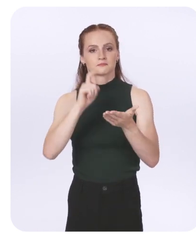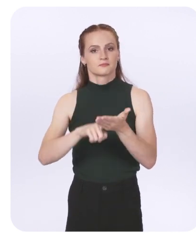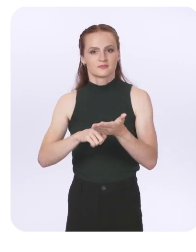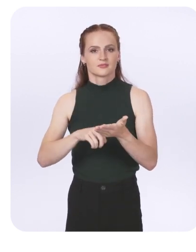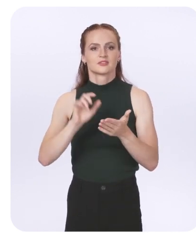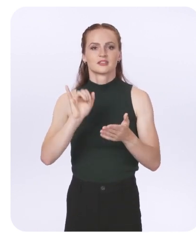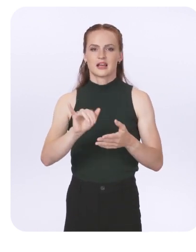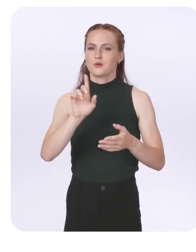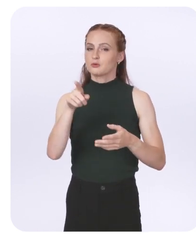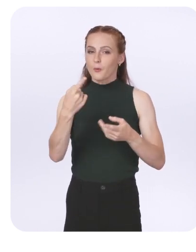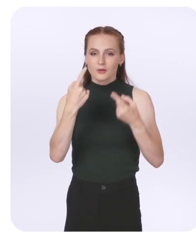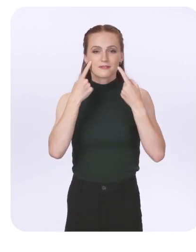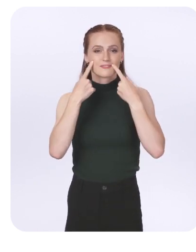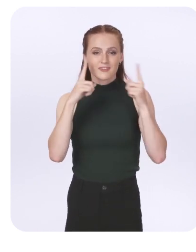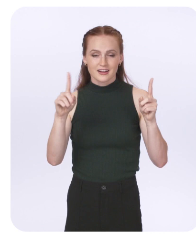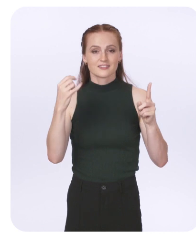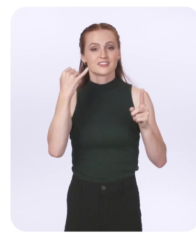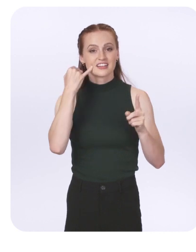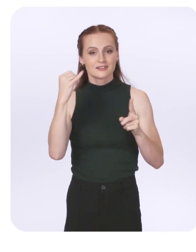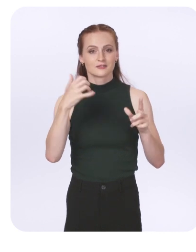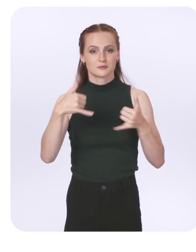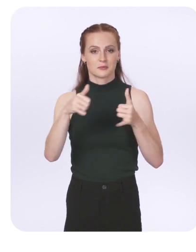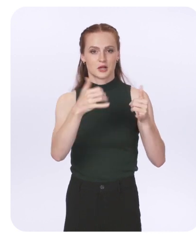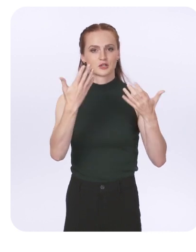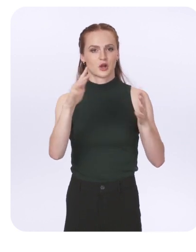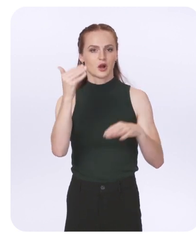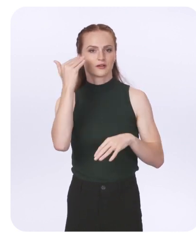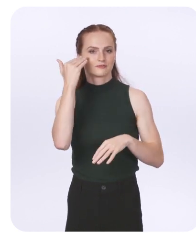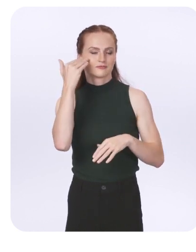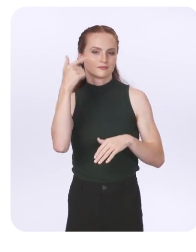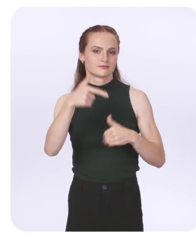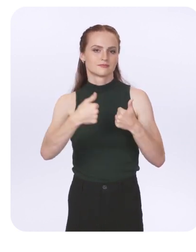It was very hard to see what type of game it was in the search list on store.